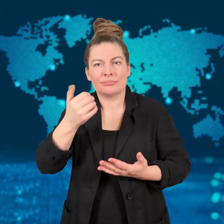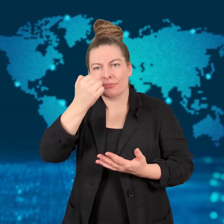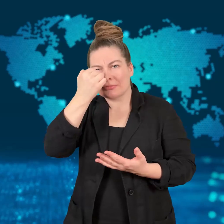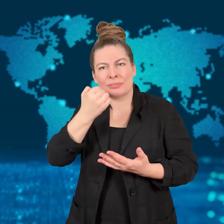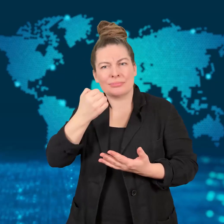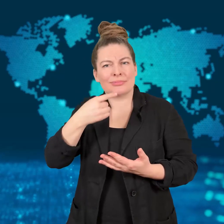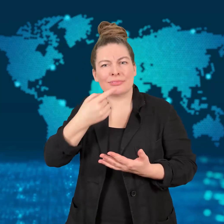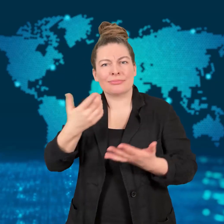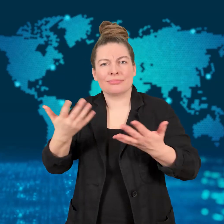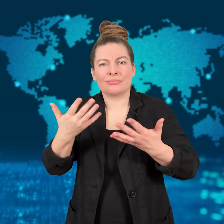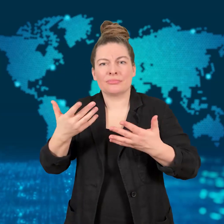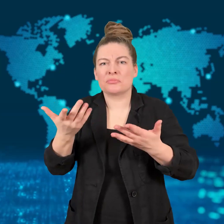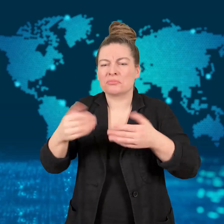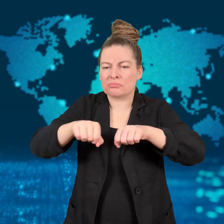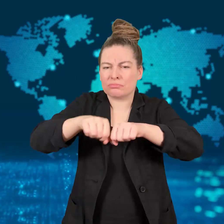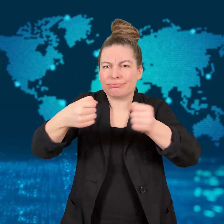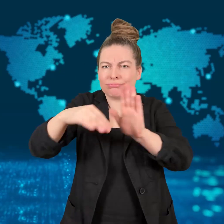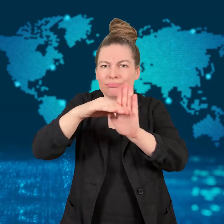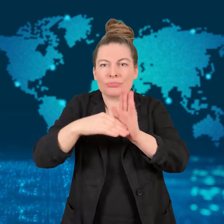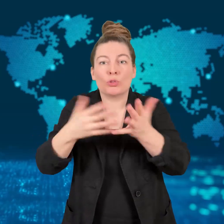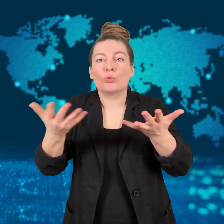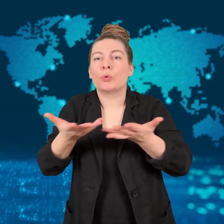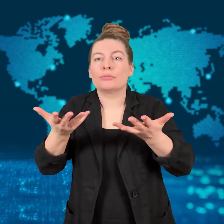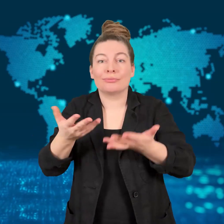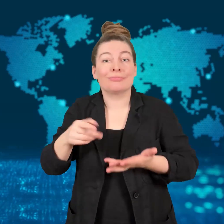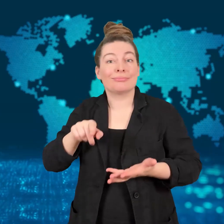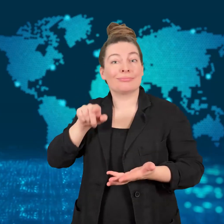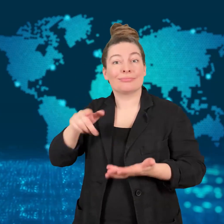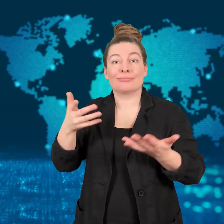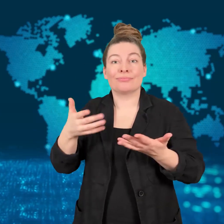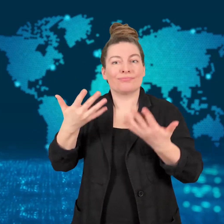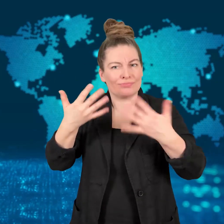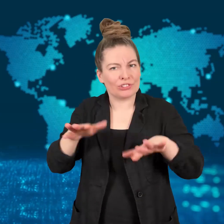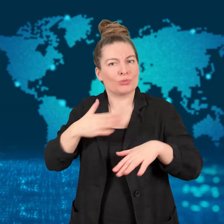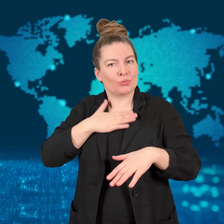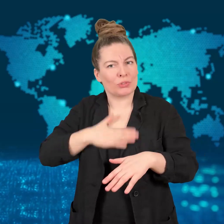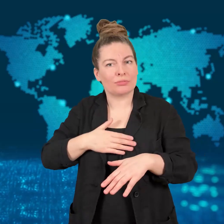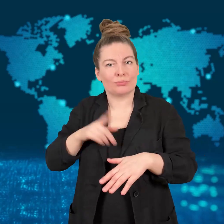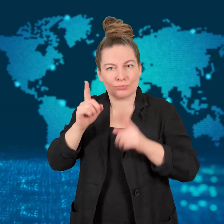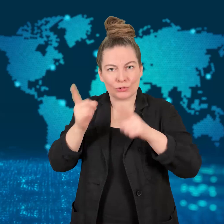According to Hamas, violations include a delay